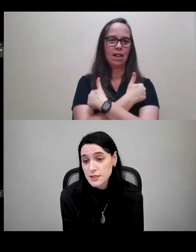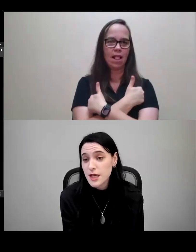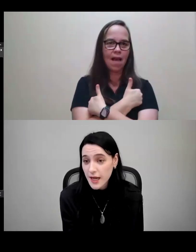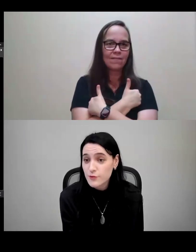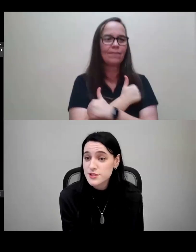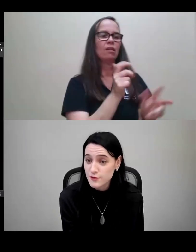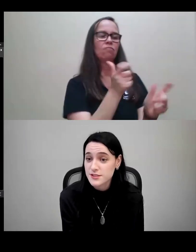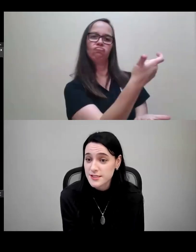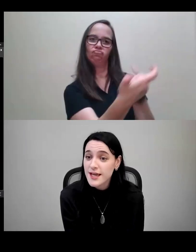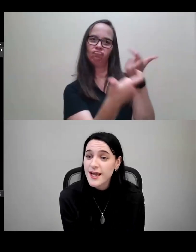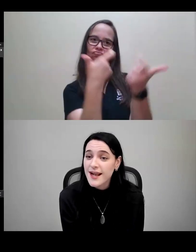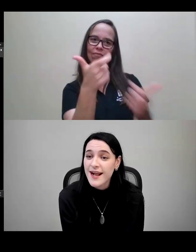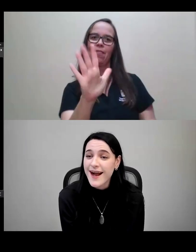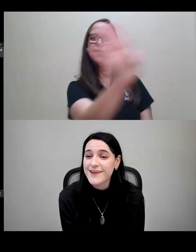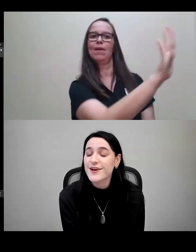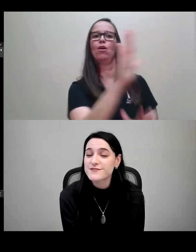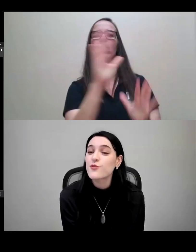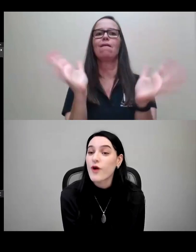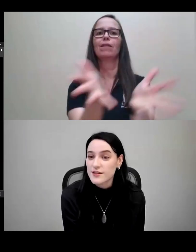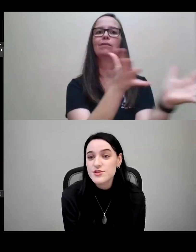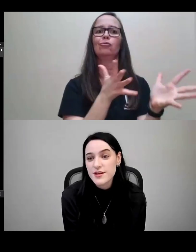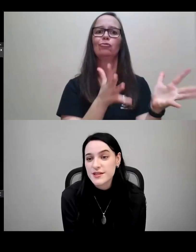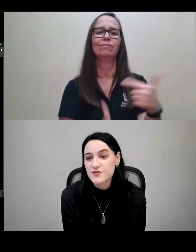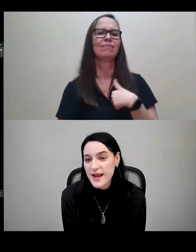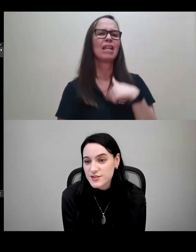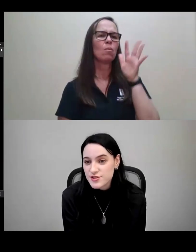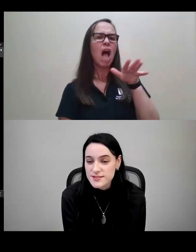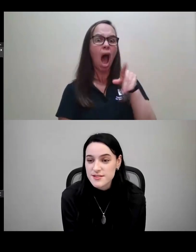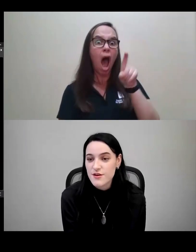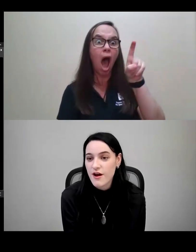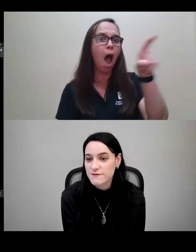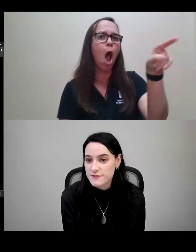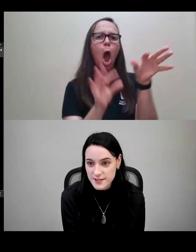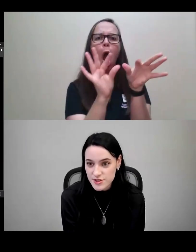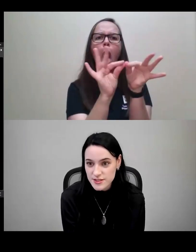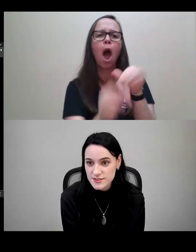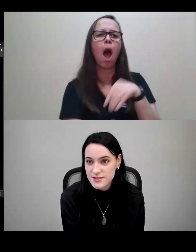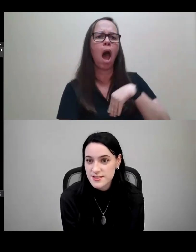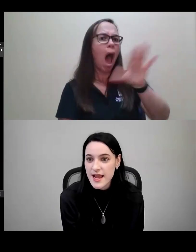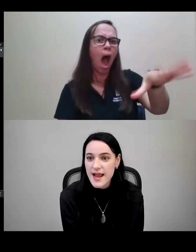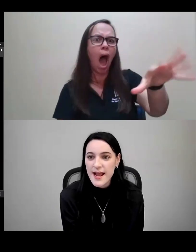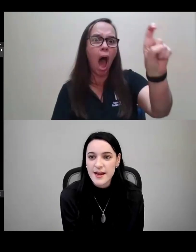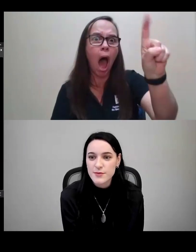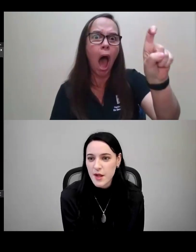I'm not going to lie. I was nosy. I love to watch their interactions and their conversation. And